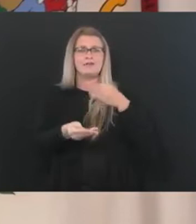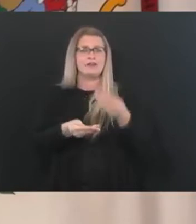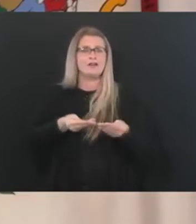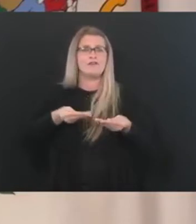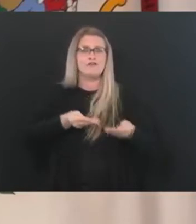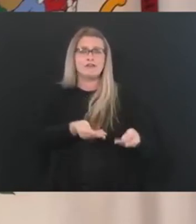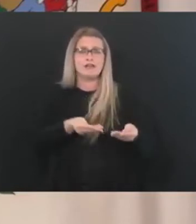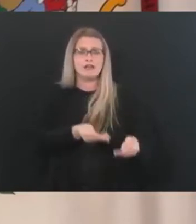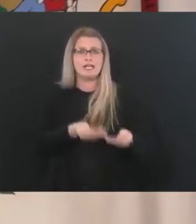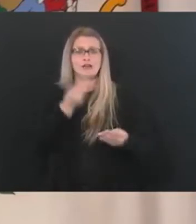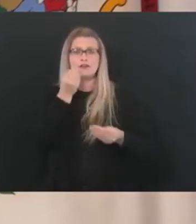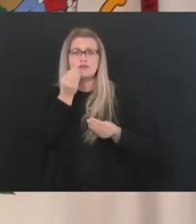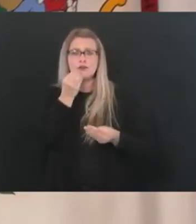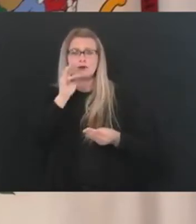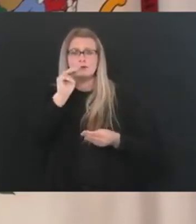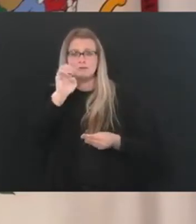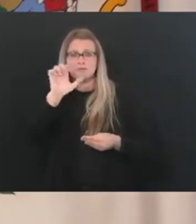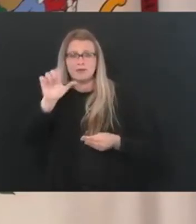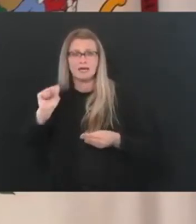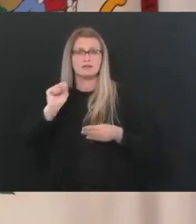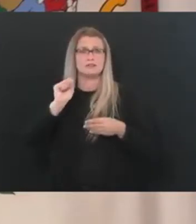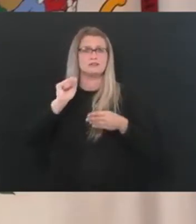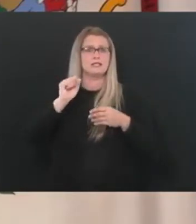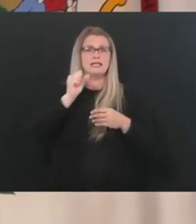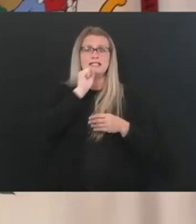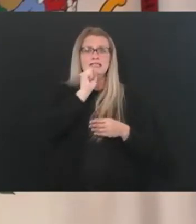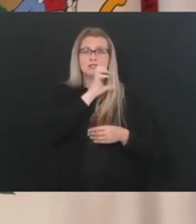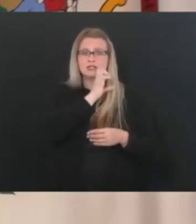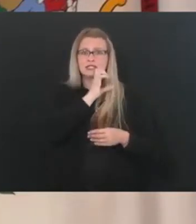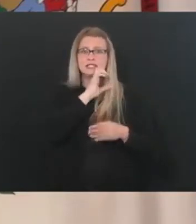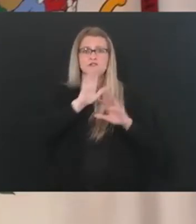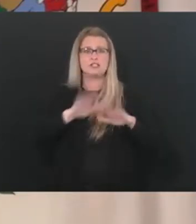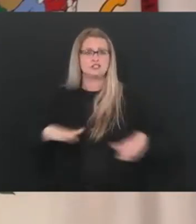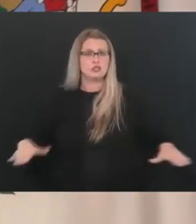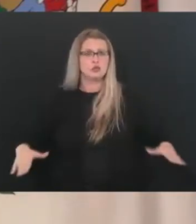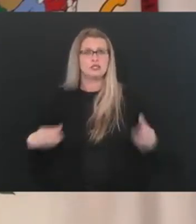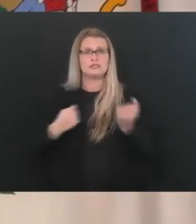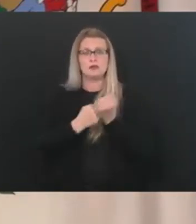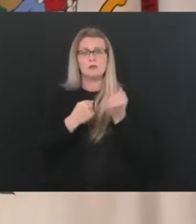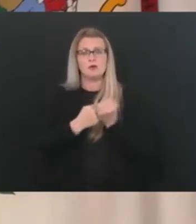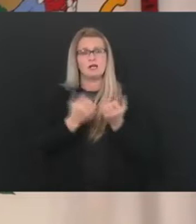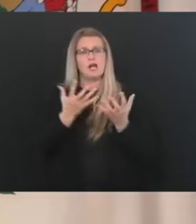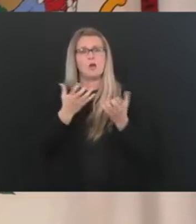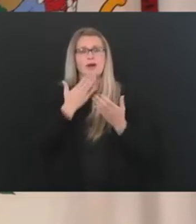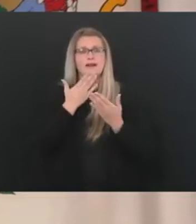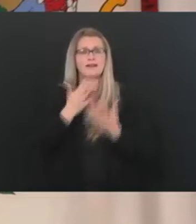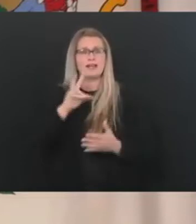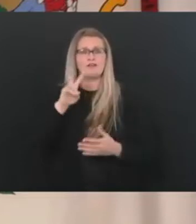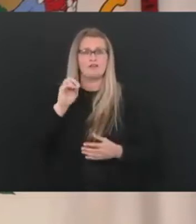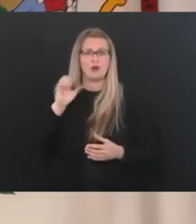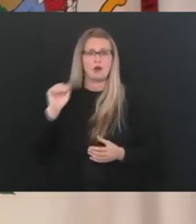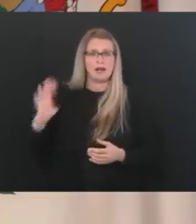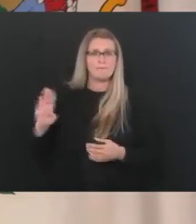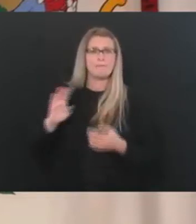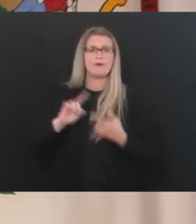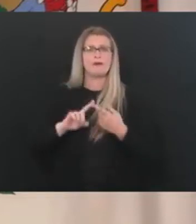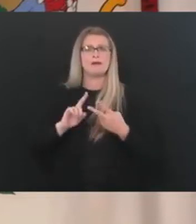FOOD VOLUNTEERS, THE PEOPLE THAT HAVE PUMPED OUT WELL OVER A MILLION MEALS AND THE PEOPLE THAT ARE DOING STUFF FOR OUR